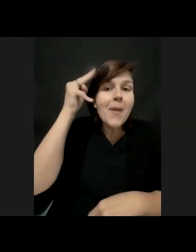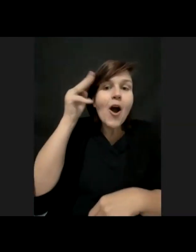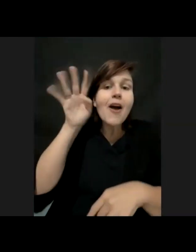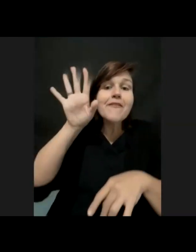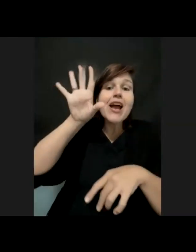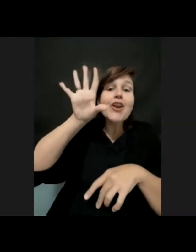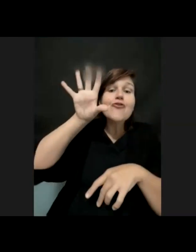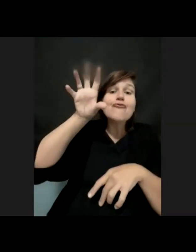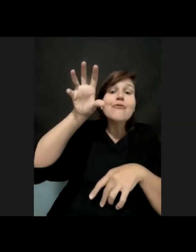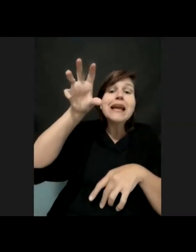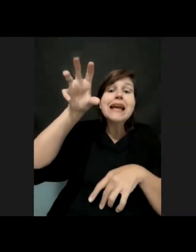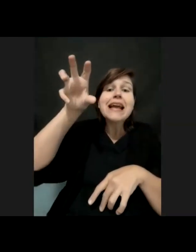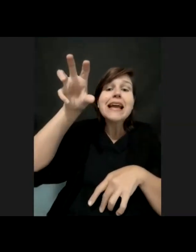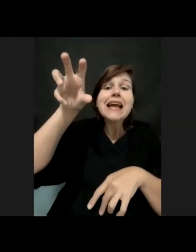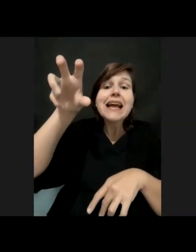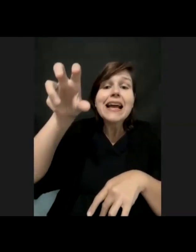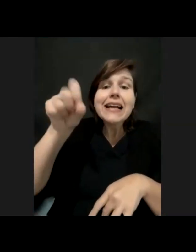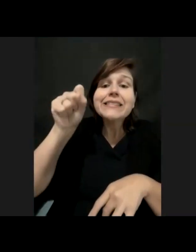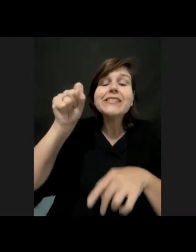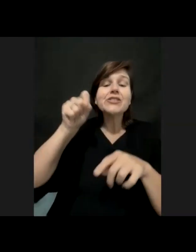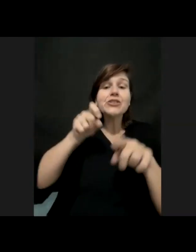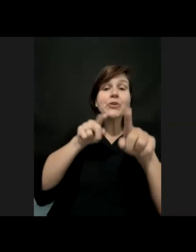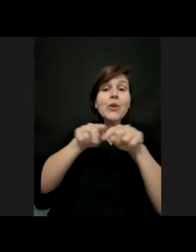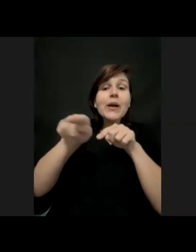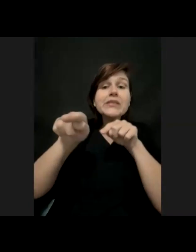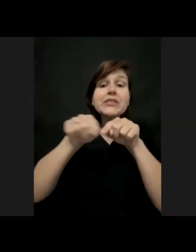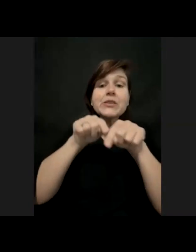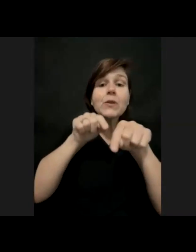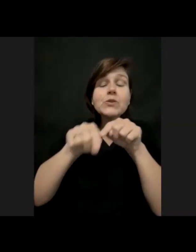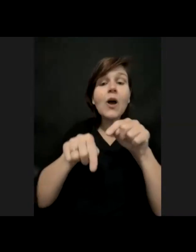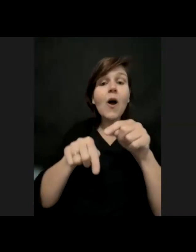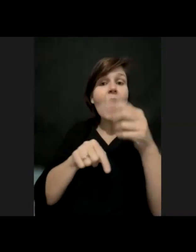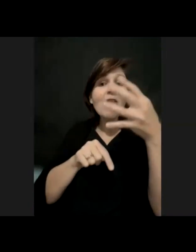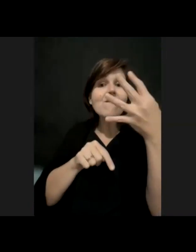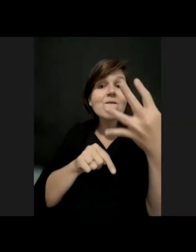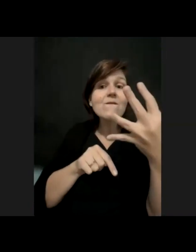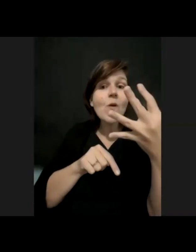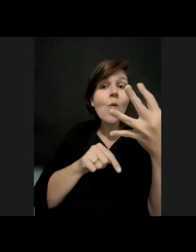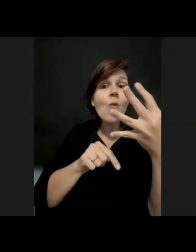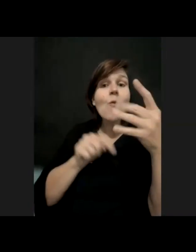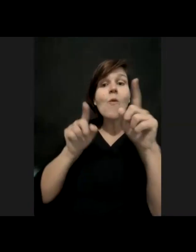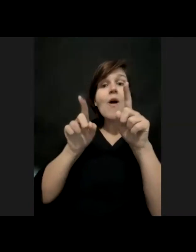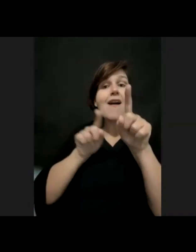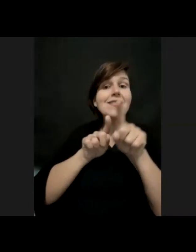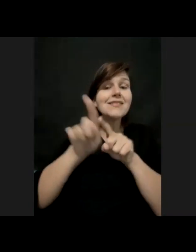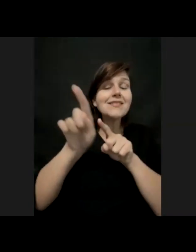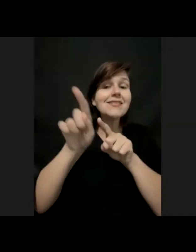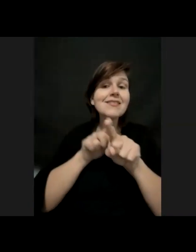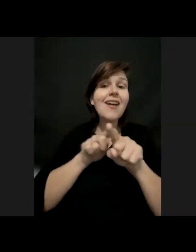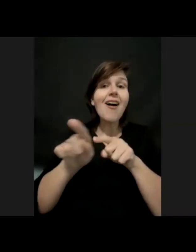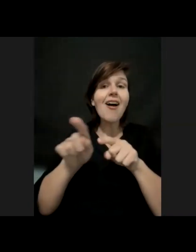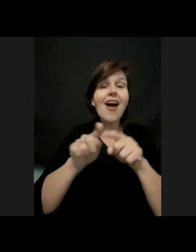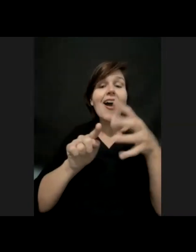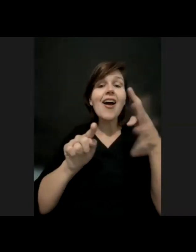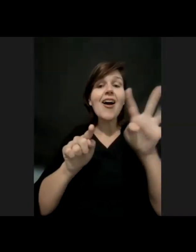Marvin passed four socks to Callie. He passed her a red sock.